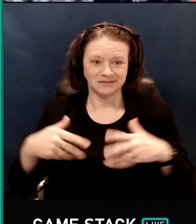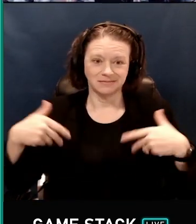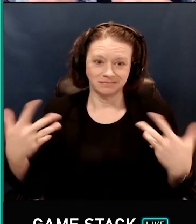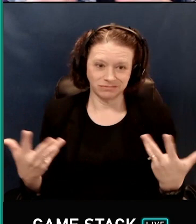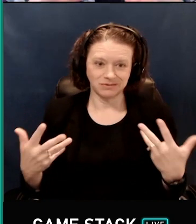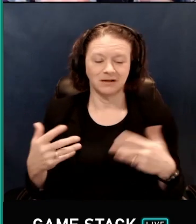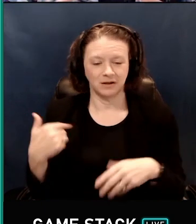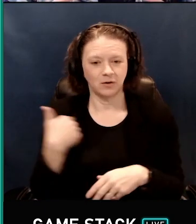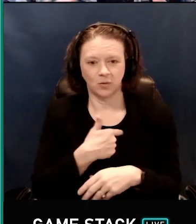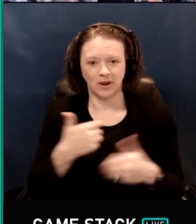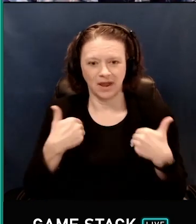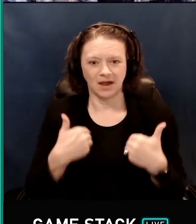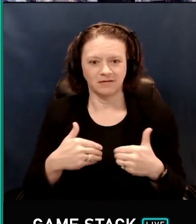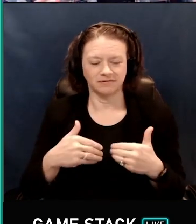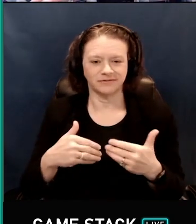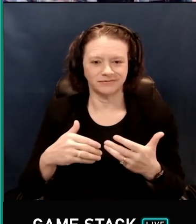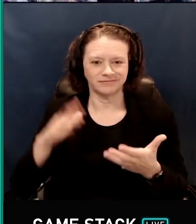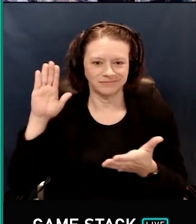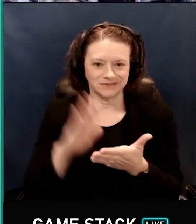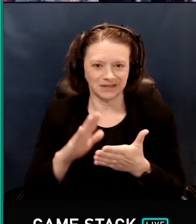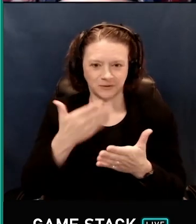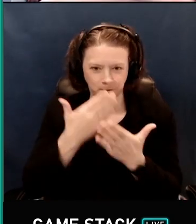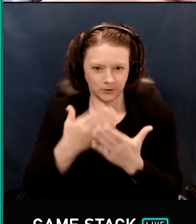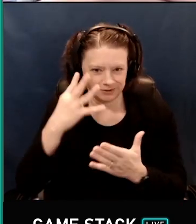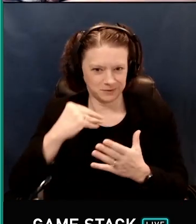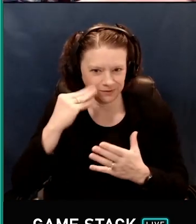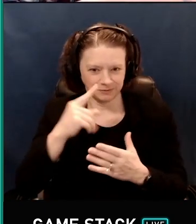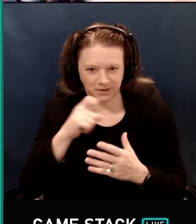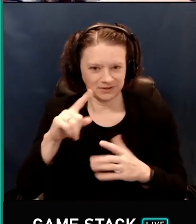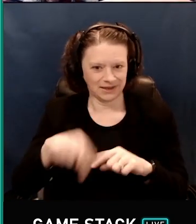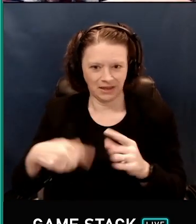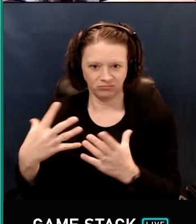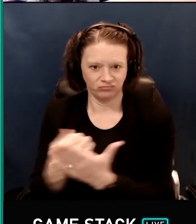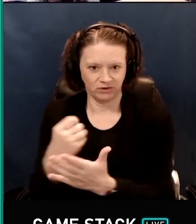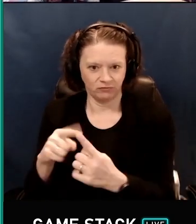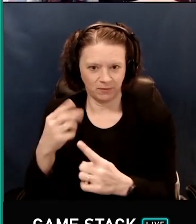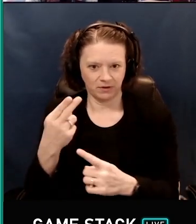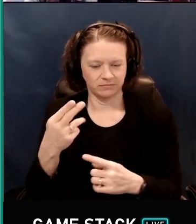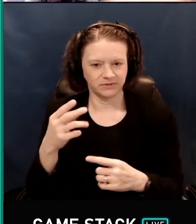Let's take a look at an example. Let's say you're moving from a hard drive, HDD,